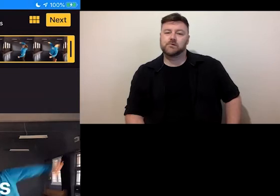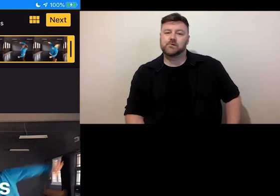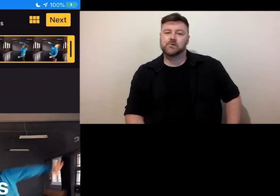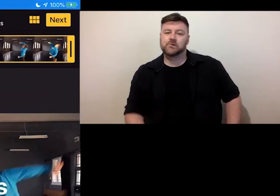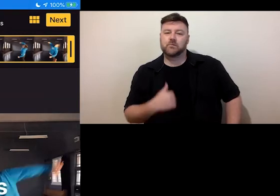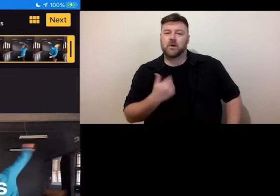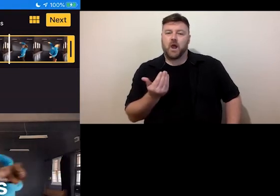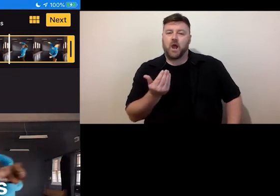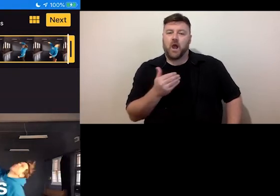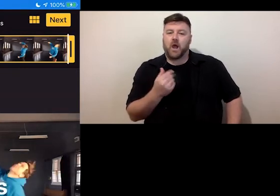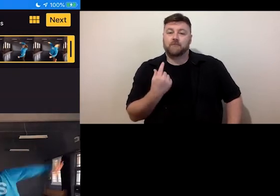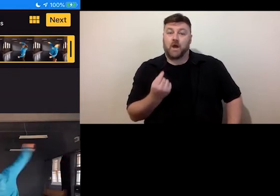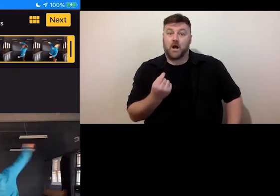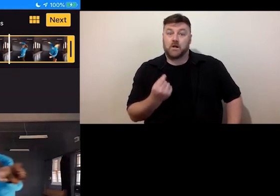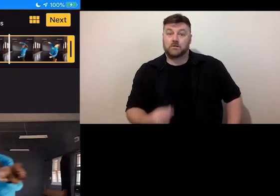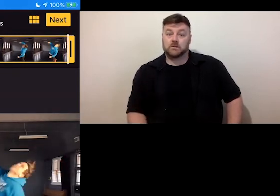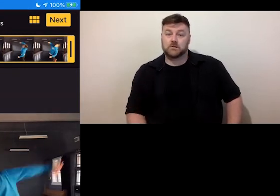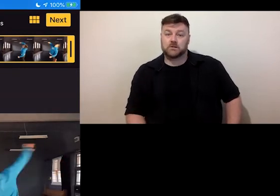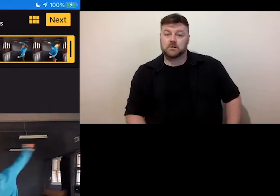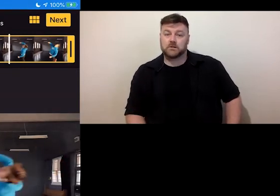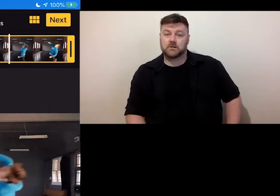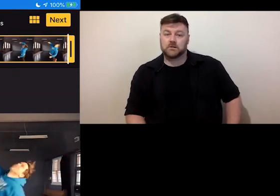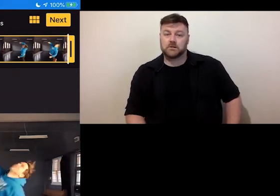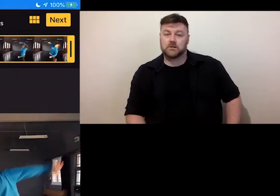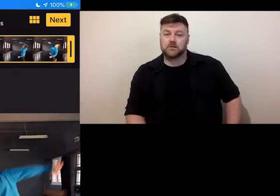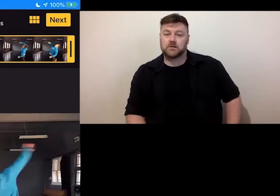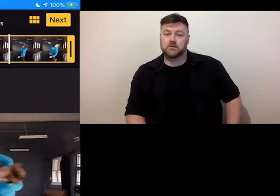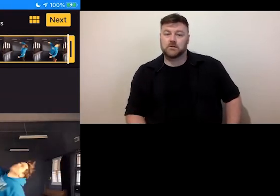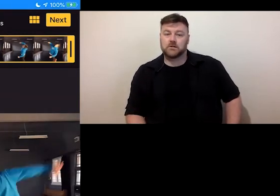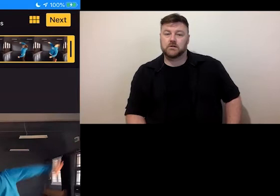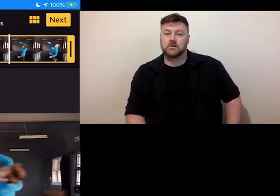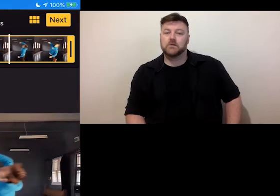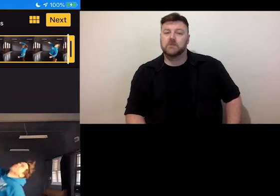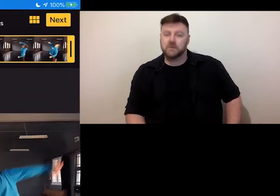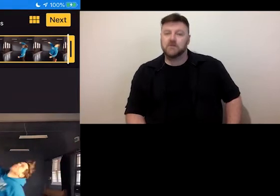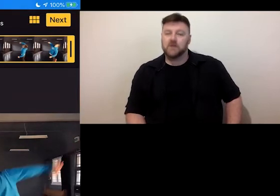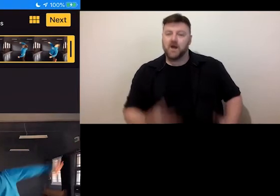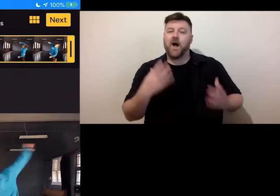speed that up again, a rhythm emerges. Some kind of musicality.